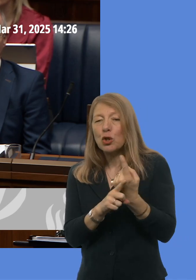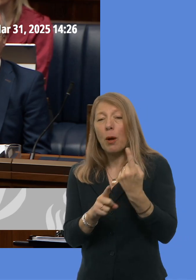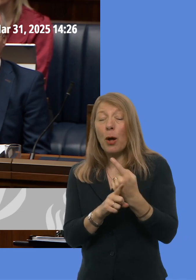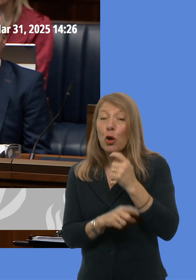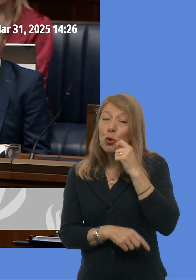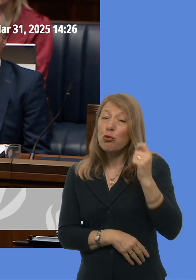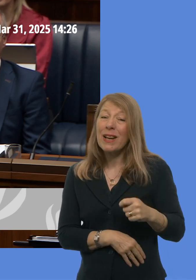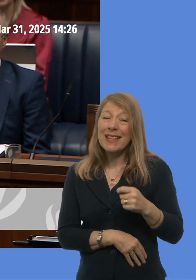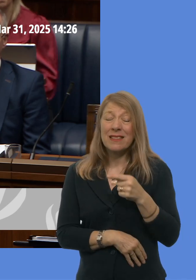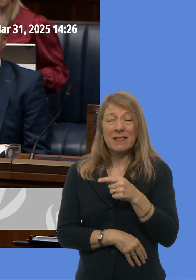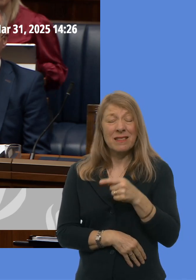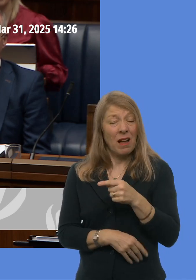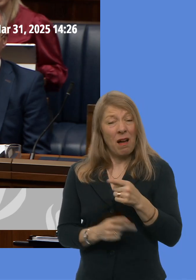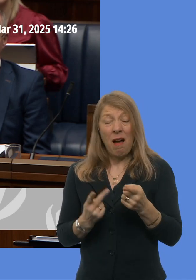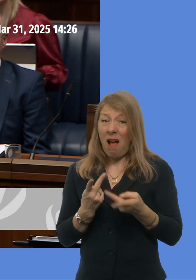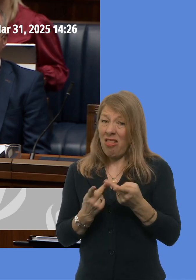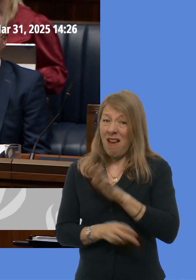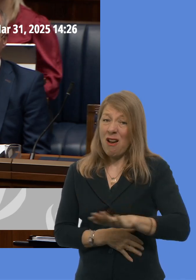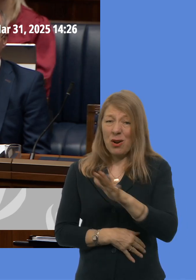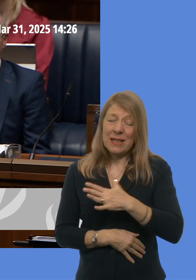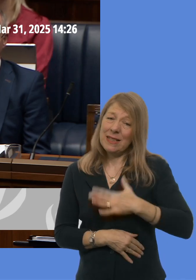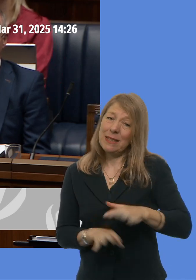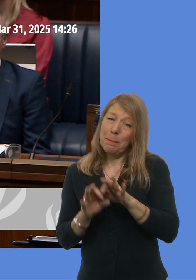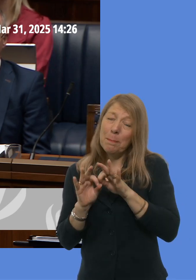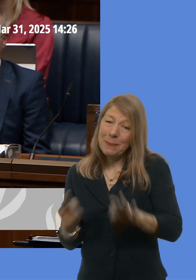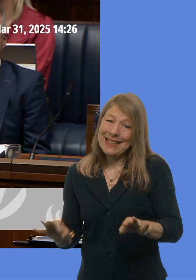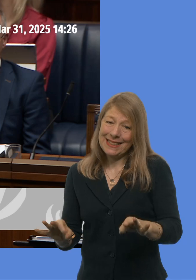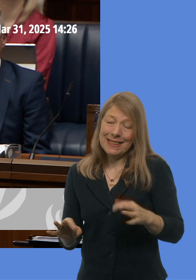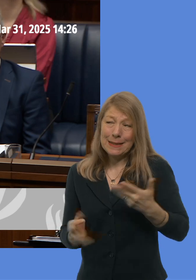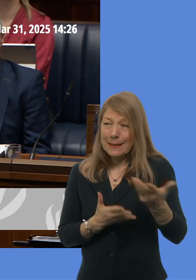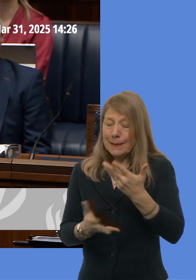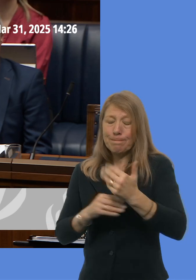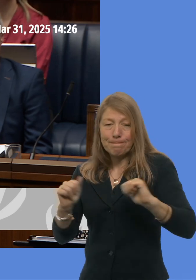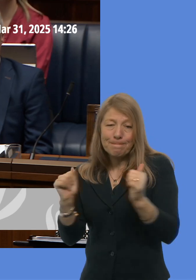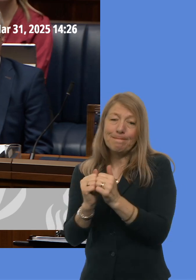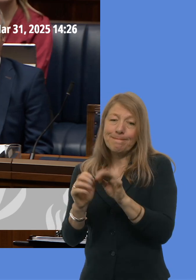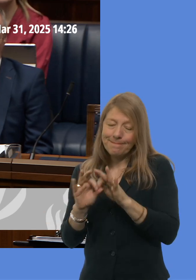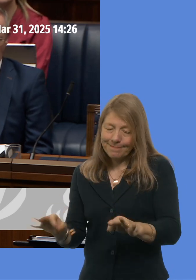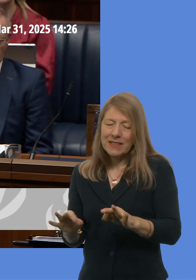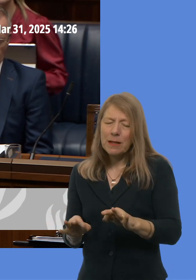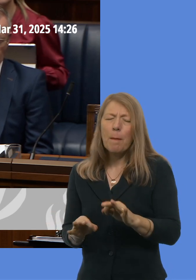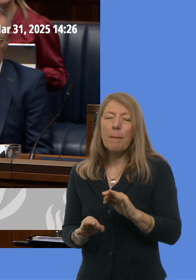and to urge a peaceful resolution to that. My conversation with the President was very much focused on Northern Ireland.